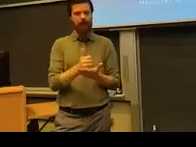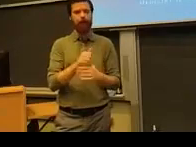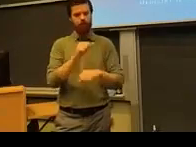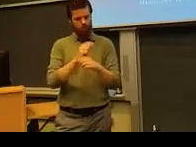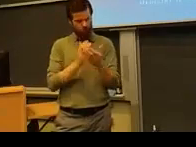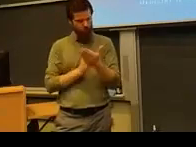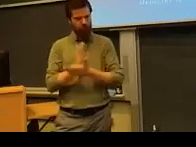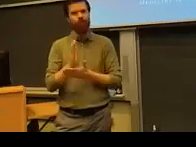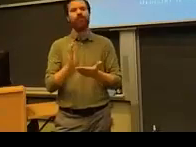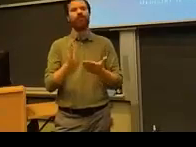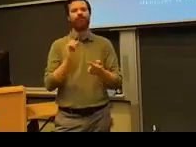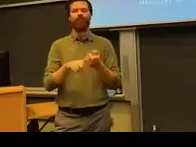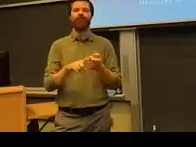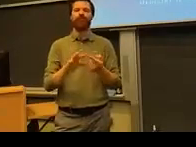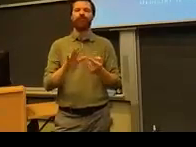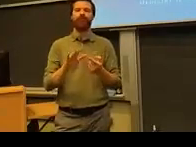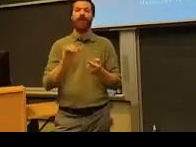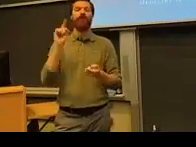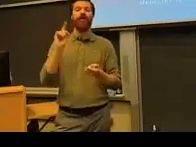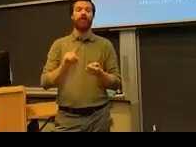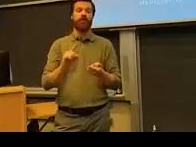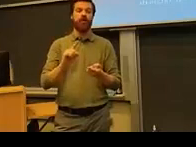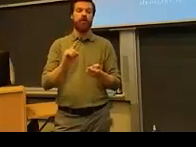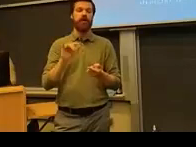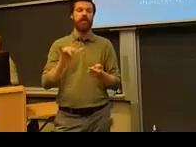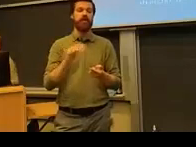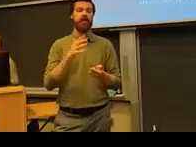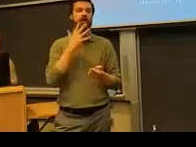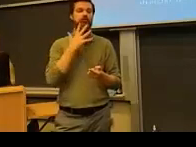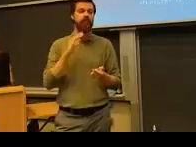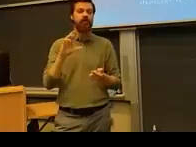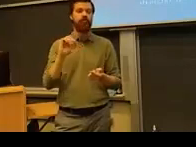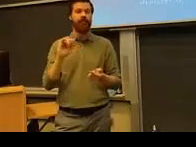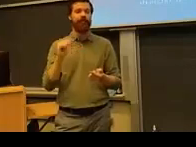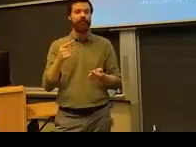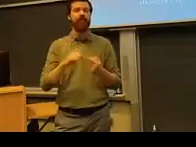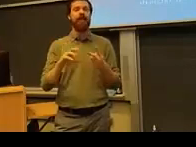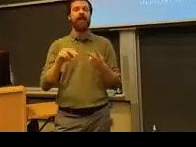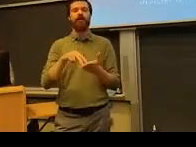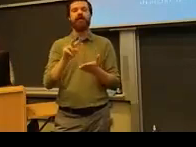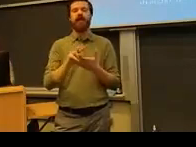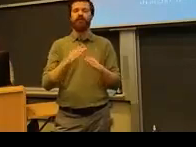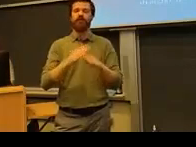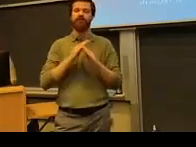order to um reduce a lot of their cravings and also for relapse prevention as well um we have